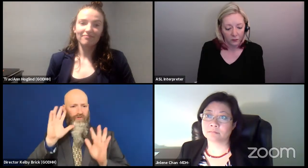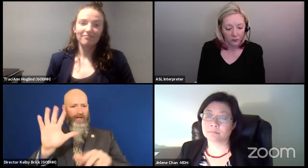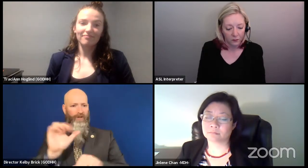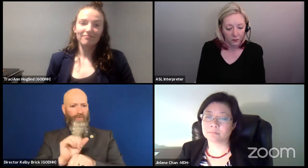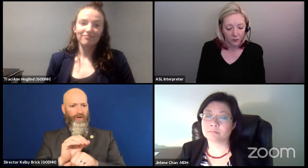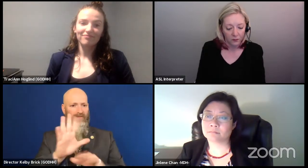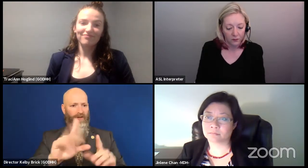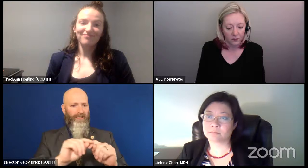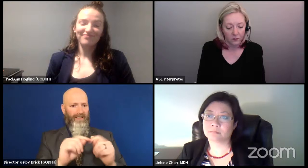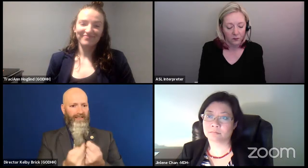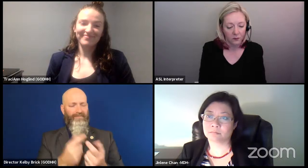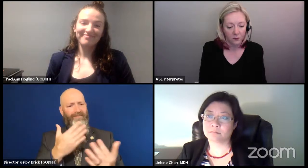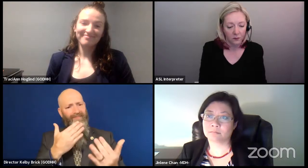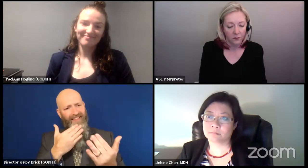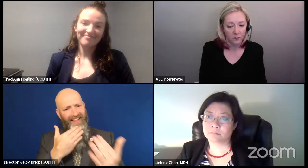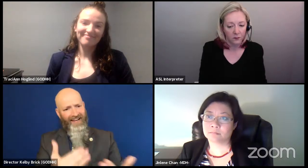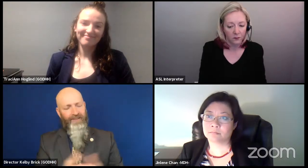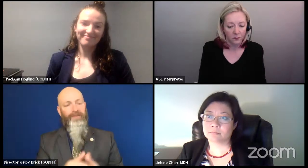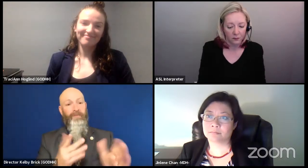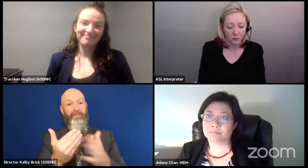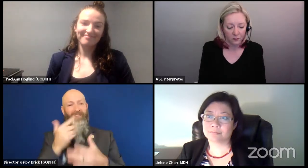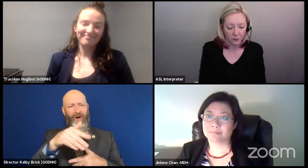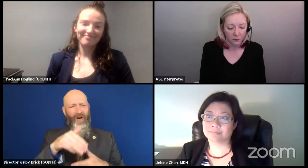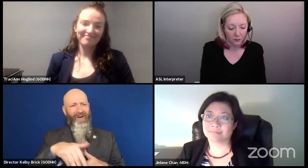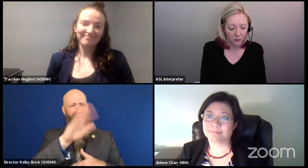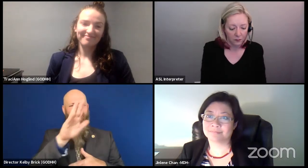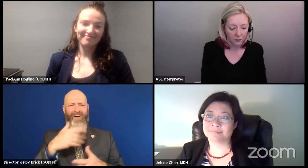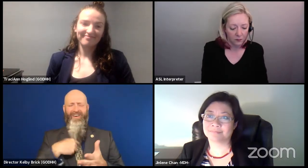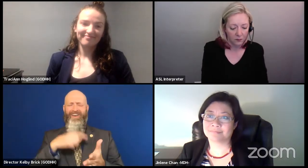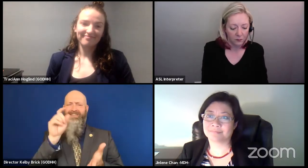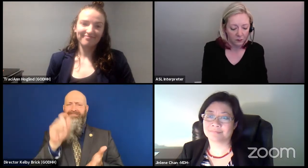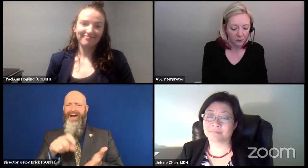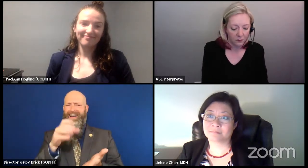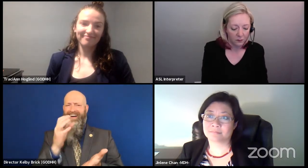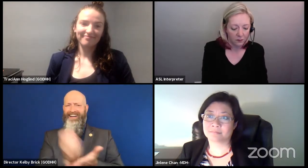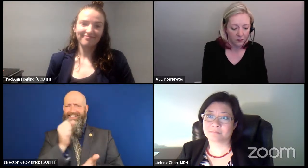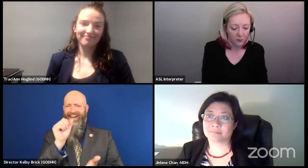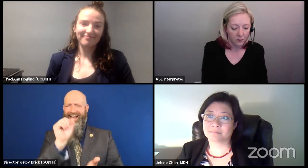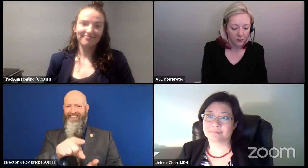the state. So again, I wanted to let you know that our state has become a model for others.